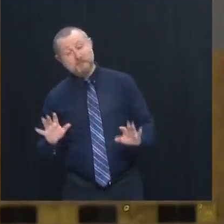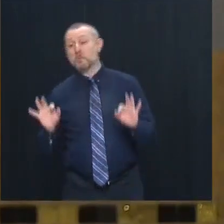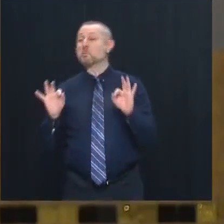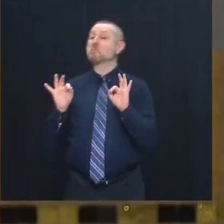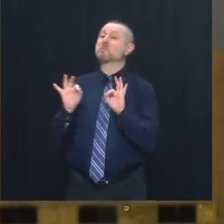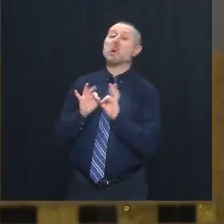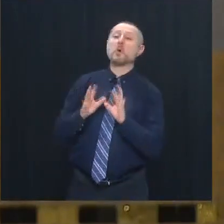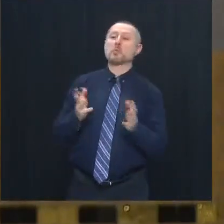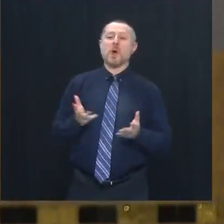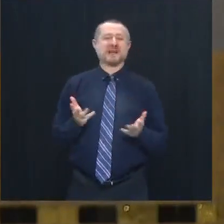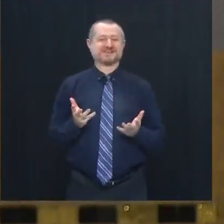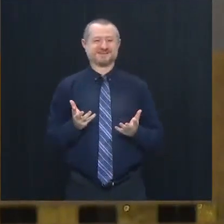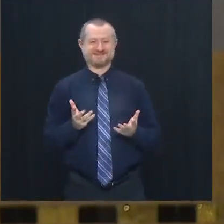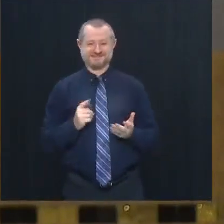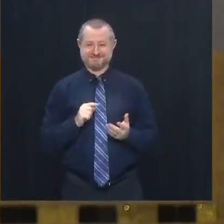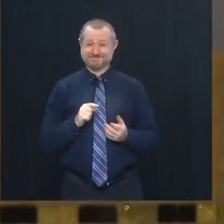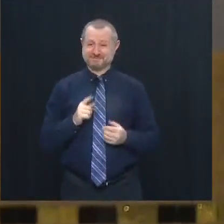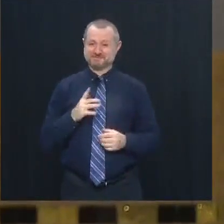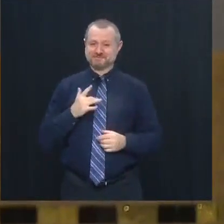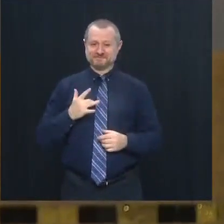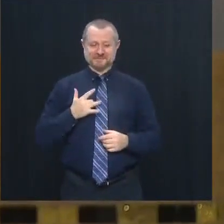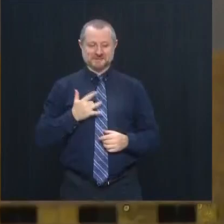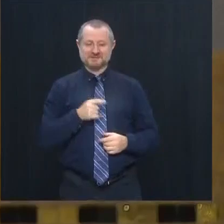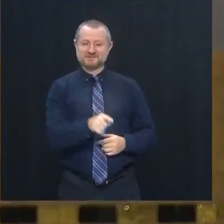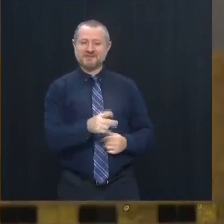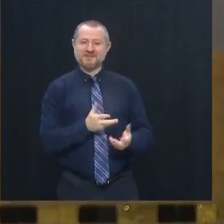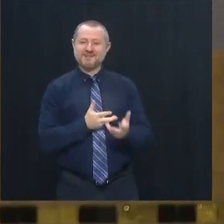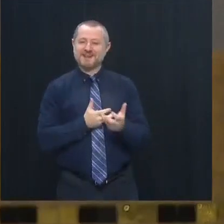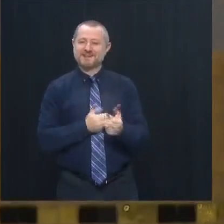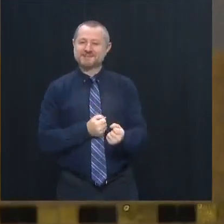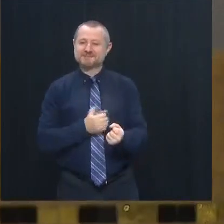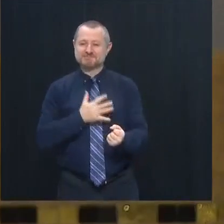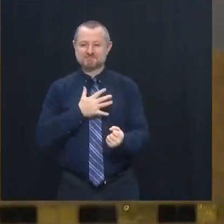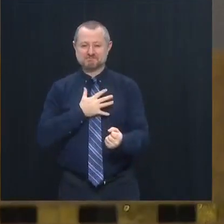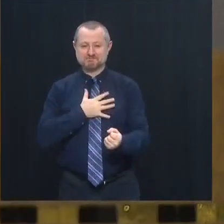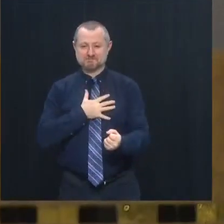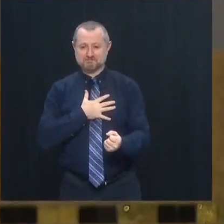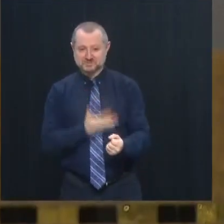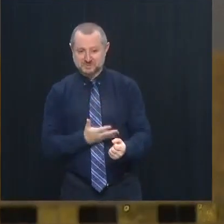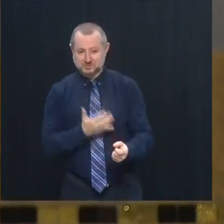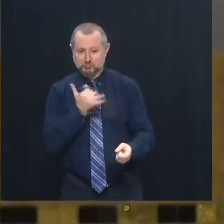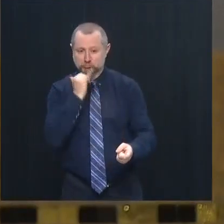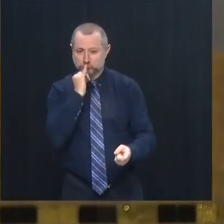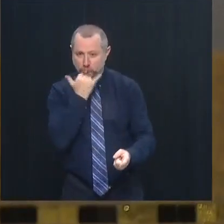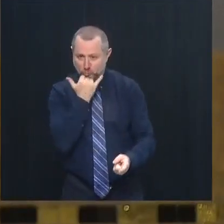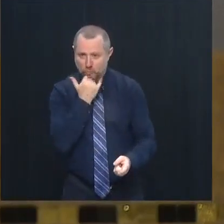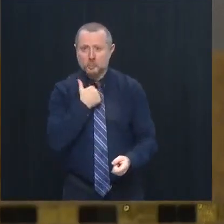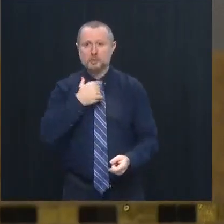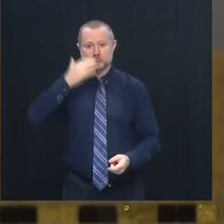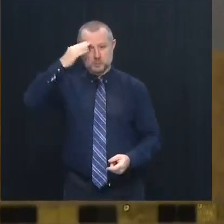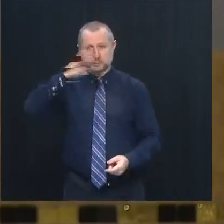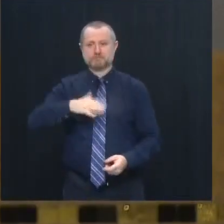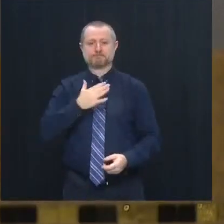WILL MAKE MISTAKES IN LIFE. WE TRY NOT TO, BUT WE DO. THE KEY IS TO BE STRONG AND